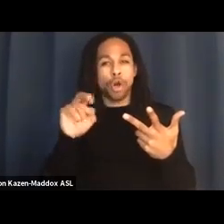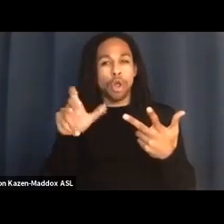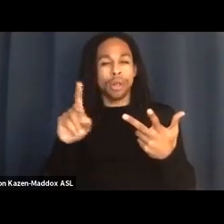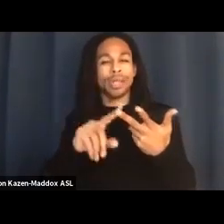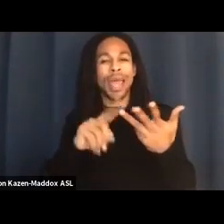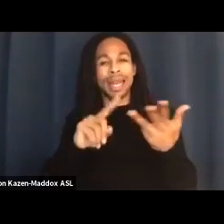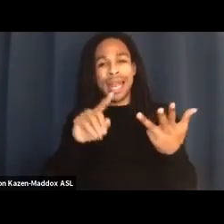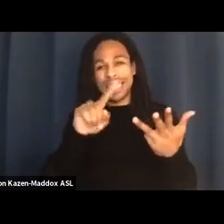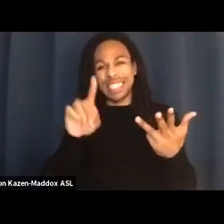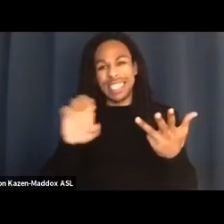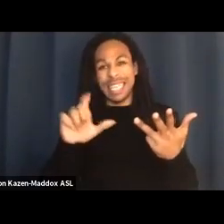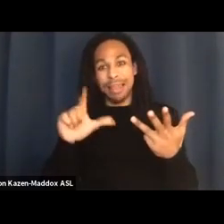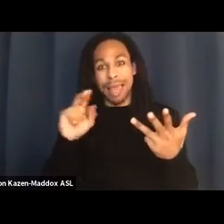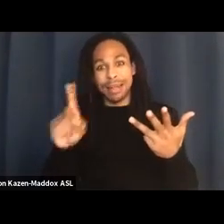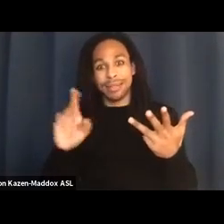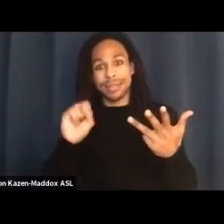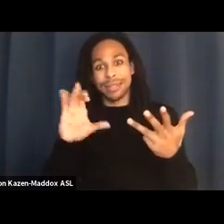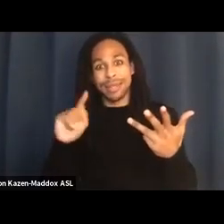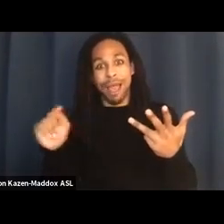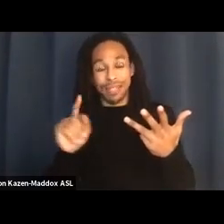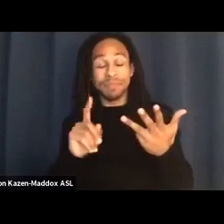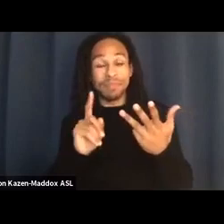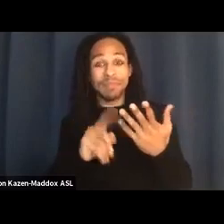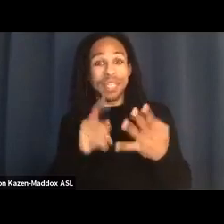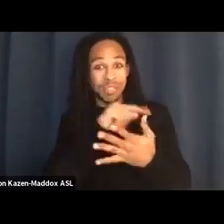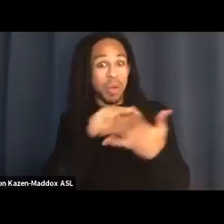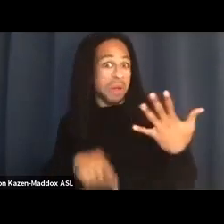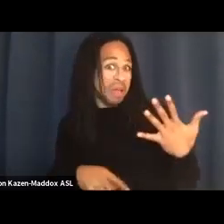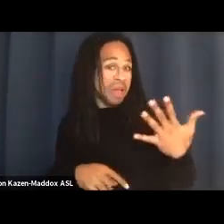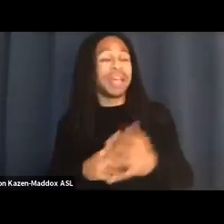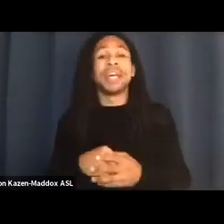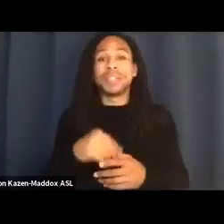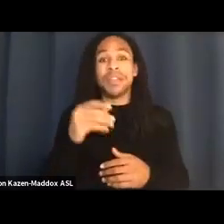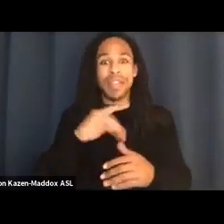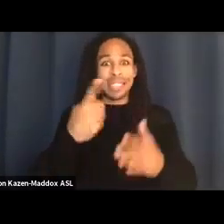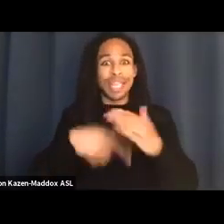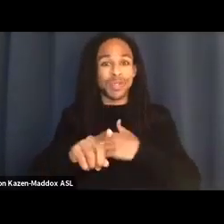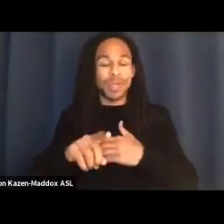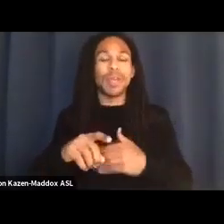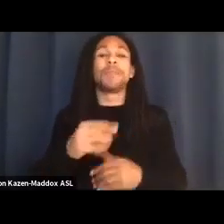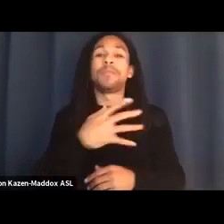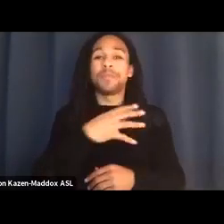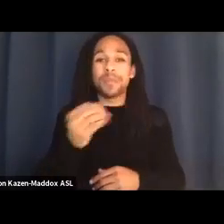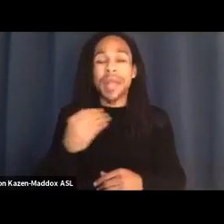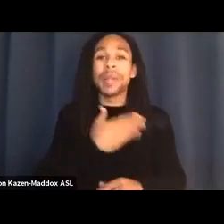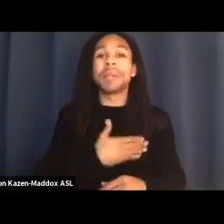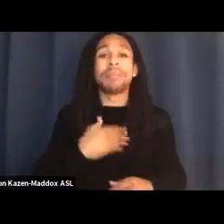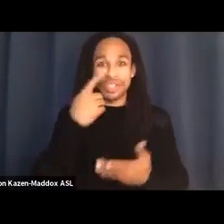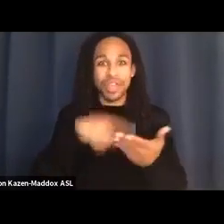and be reinvigorated. Thank you to the panelists and Alejandra to moderating.